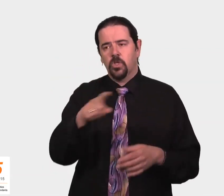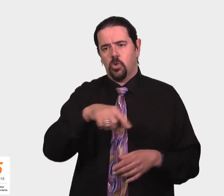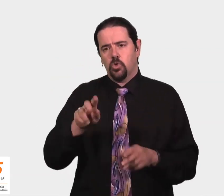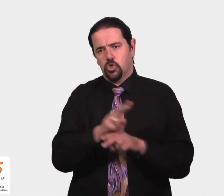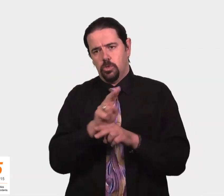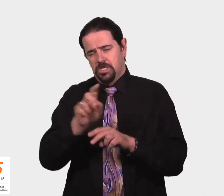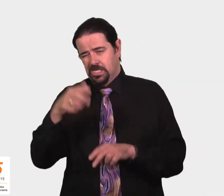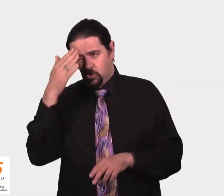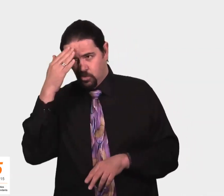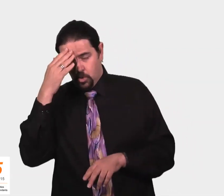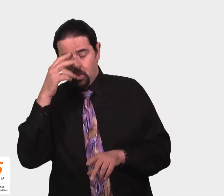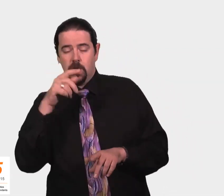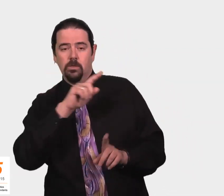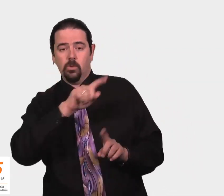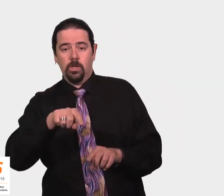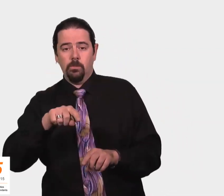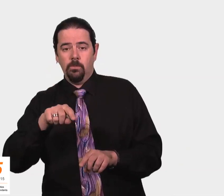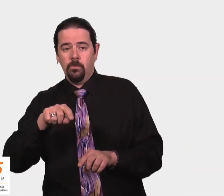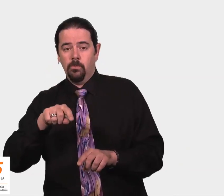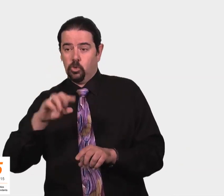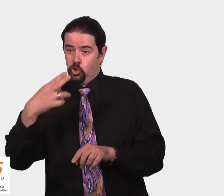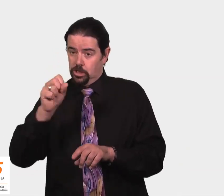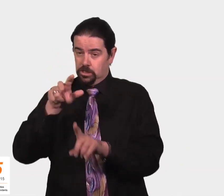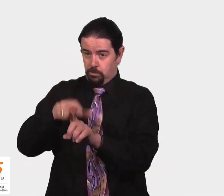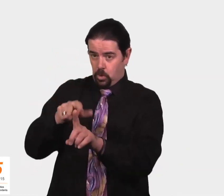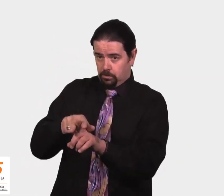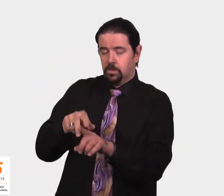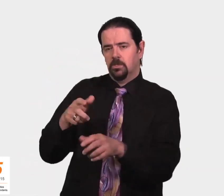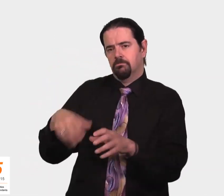Consumers may need more time to get to their CHS appointments.